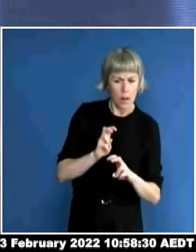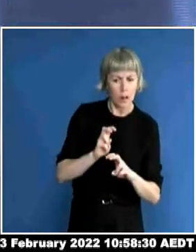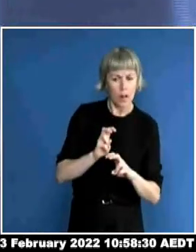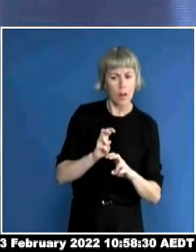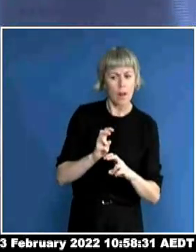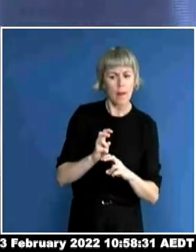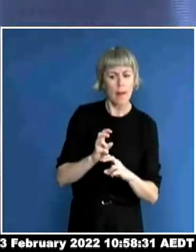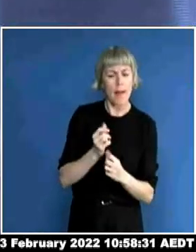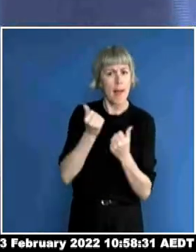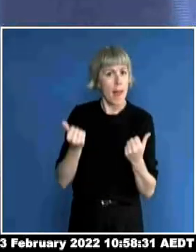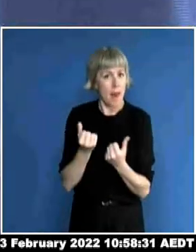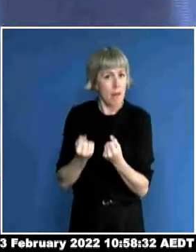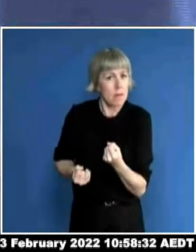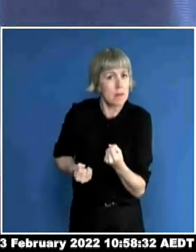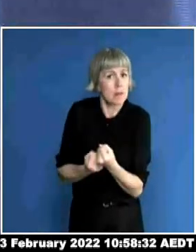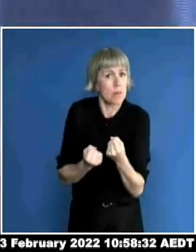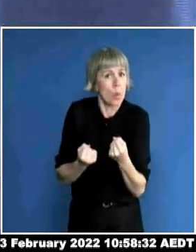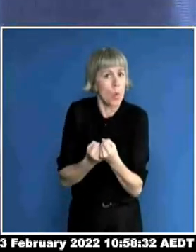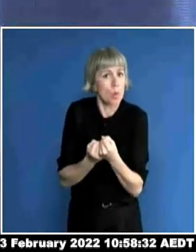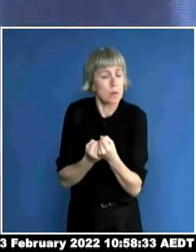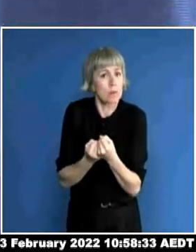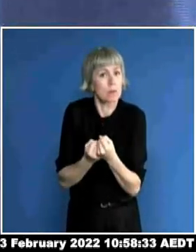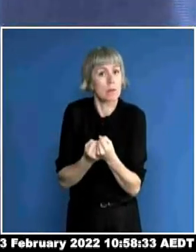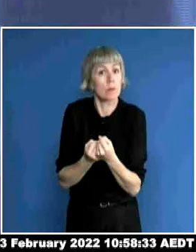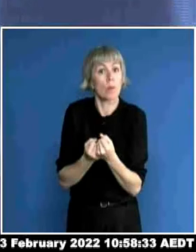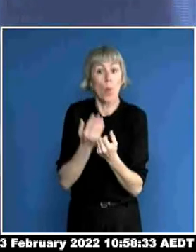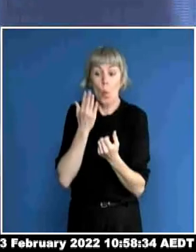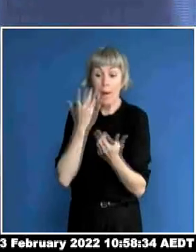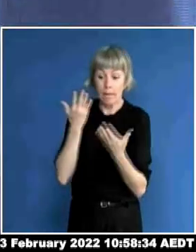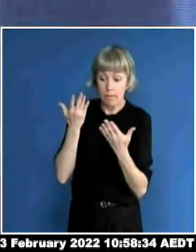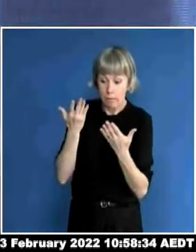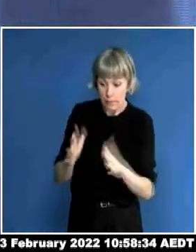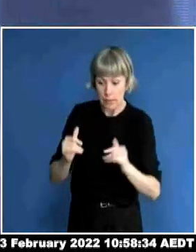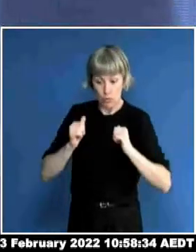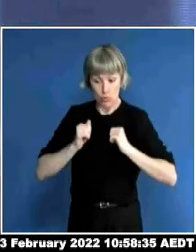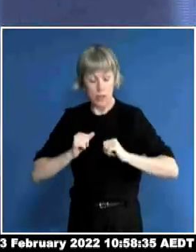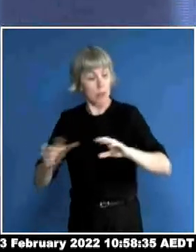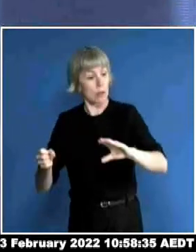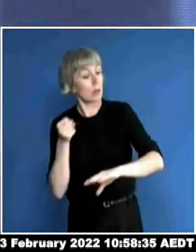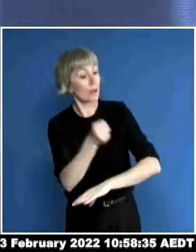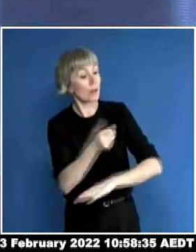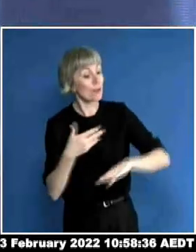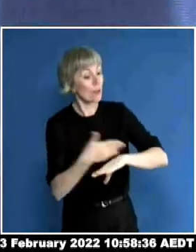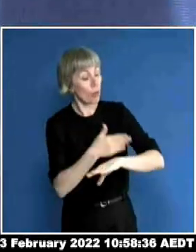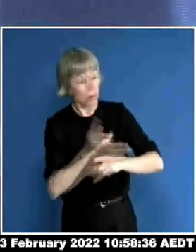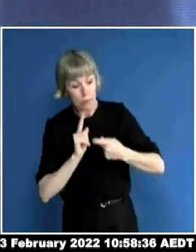to those participants, and we will examine the nature and extent of the outcome payments